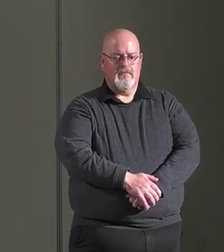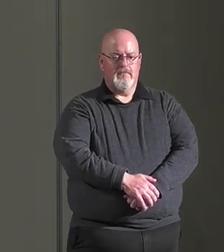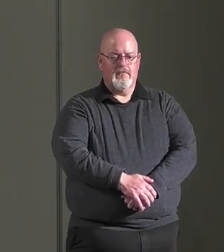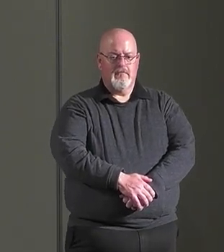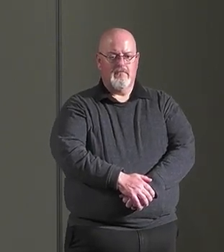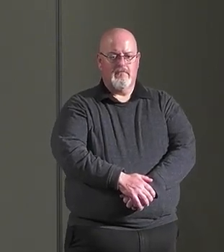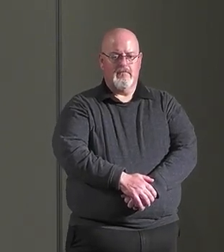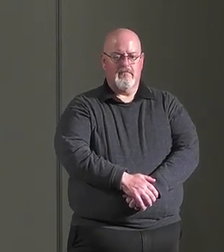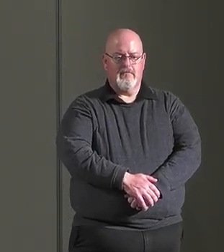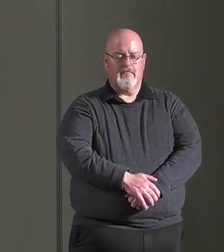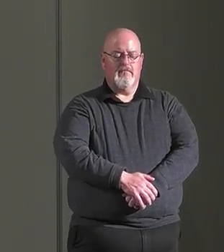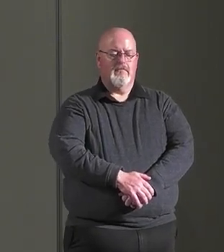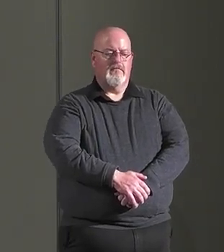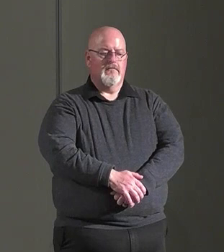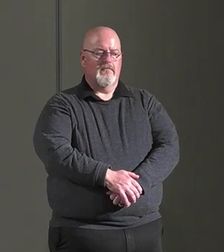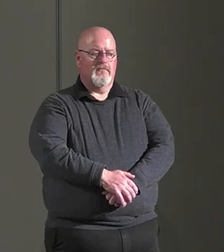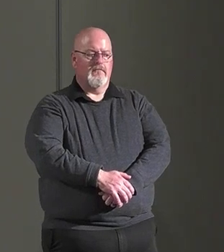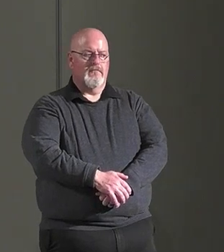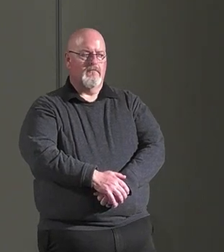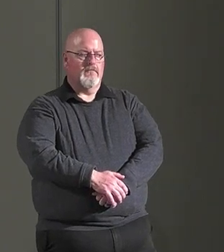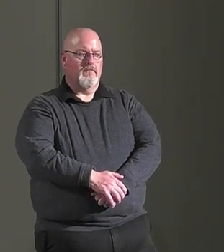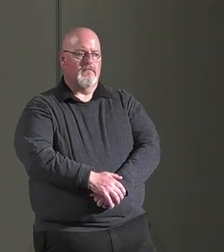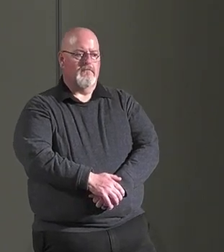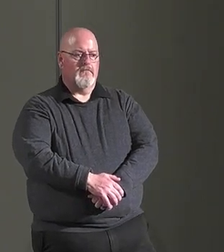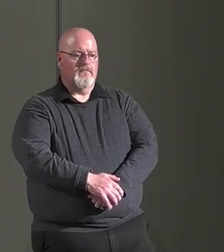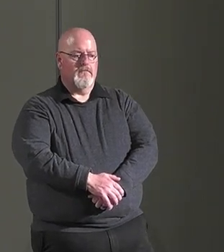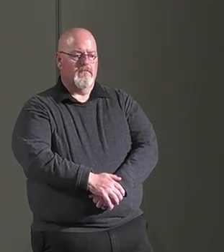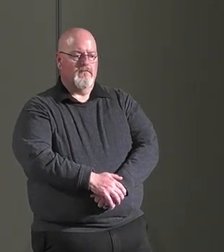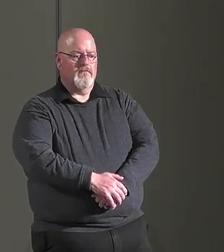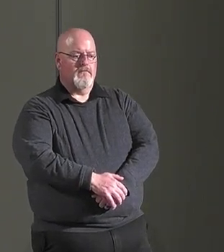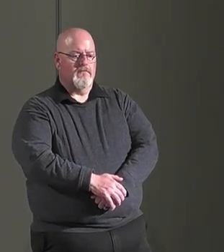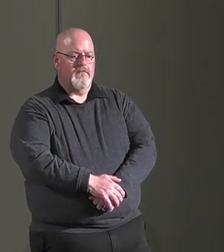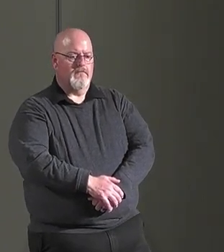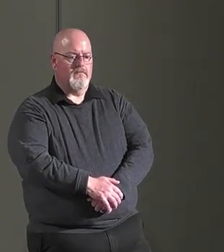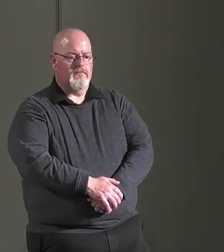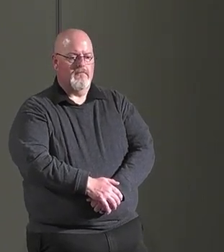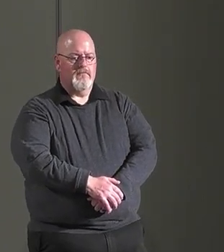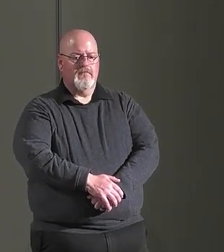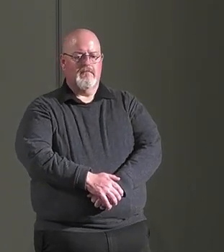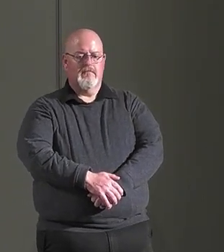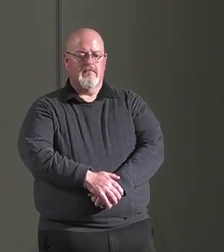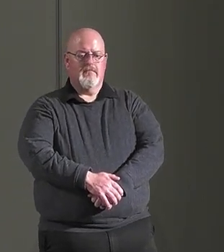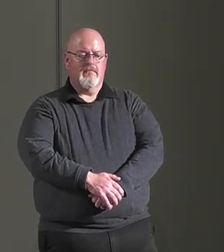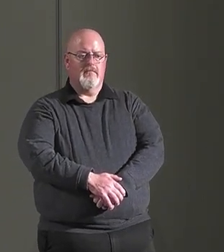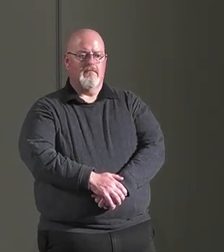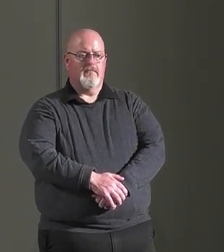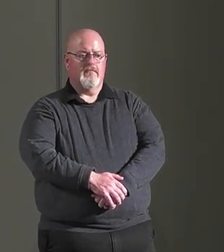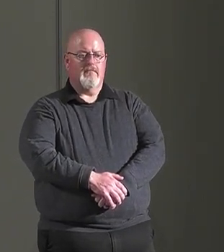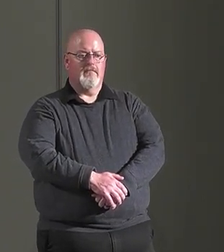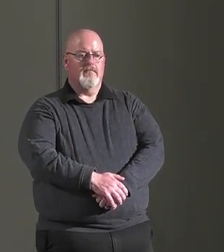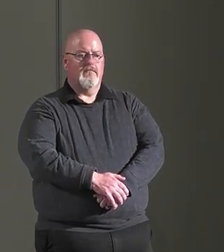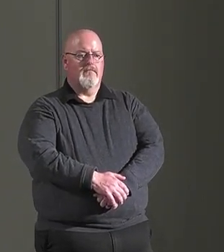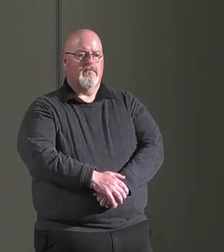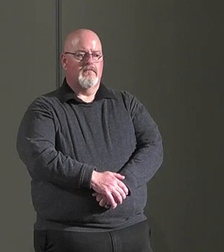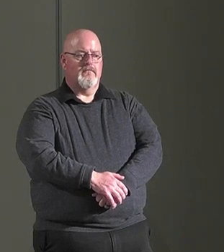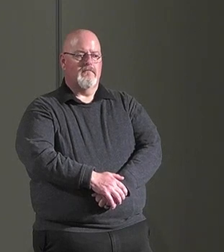translated or how is that going to get interpreted? It's a one directional thing. .